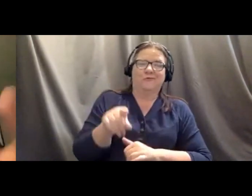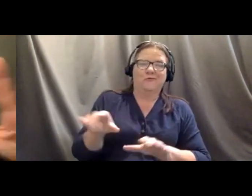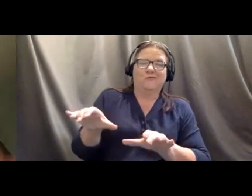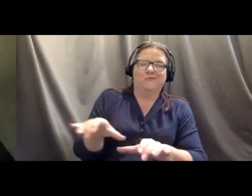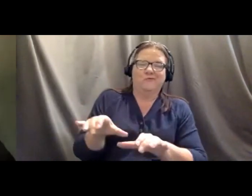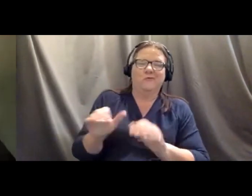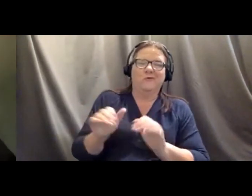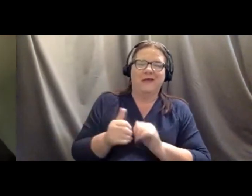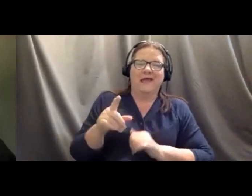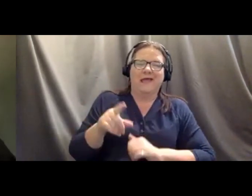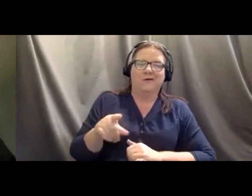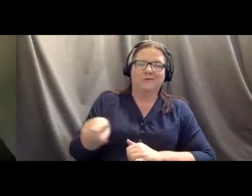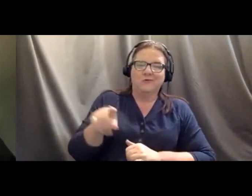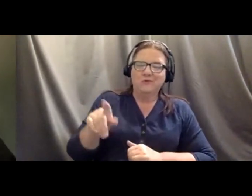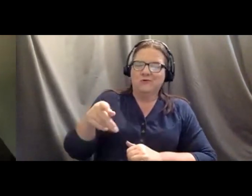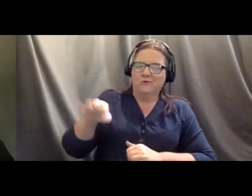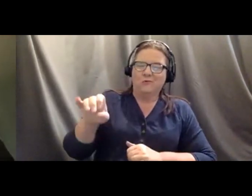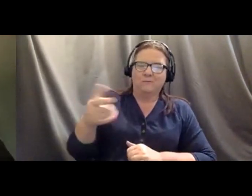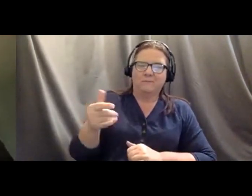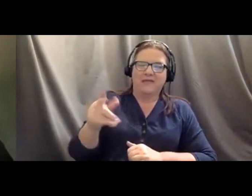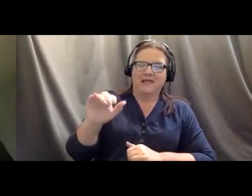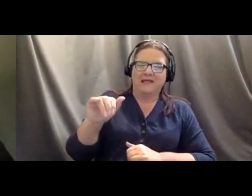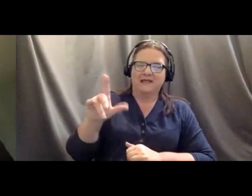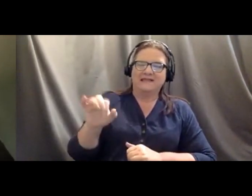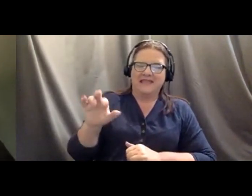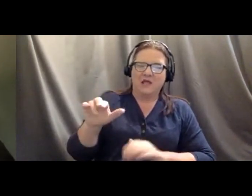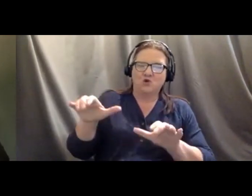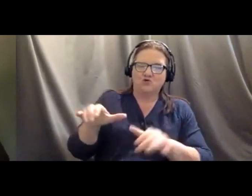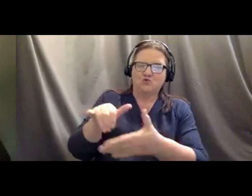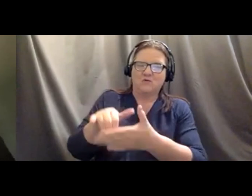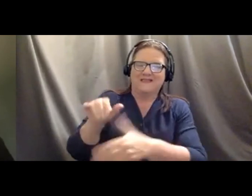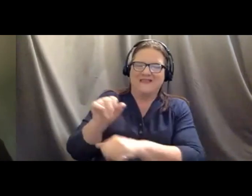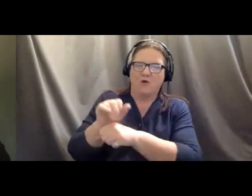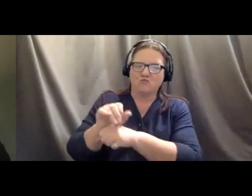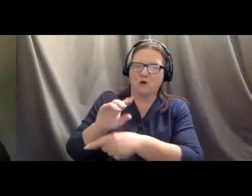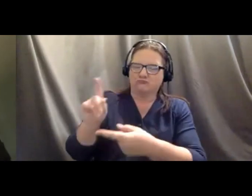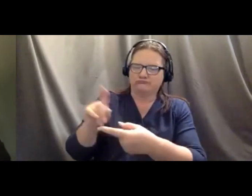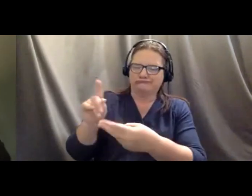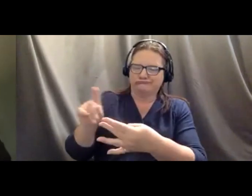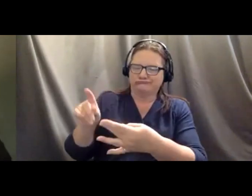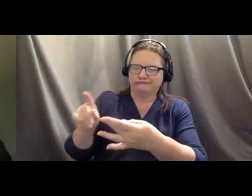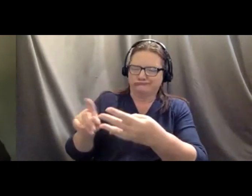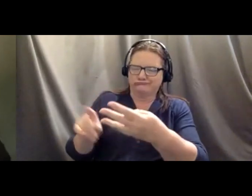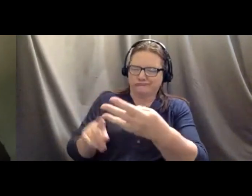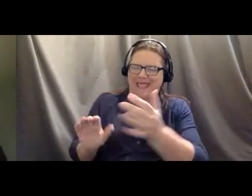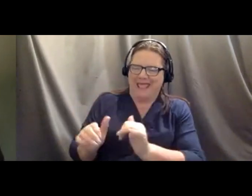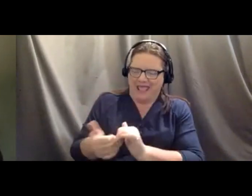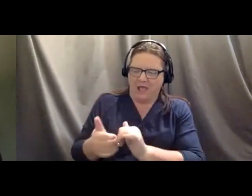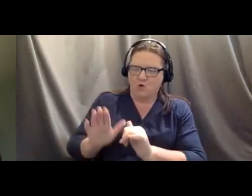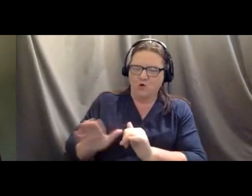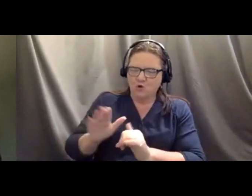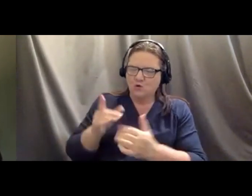it that Peg Taylor is doing the work it's doing? What lends it success?